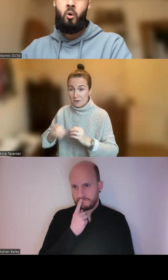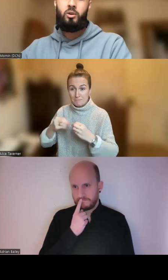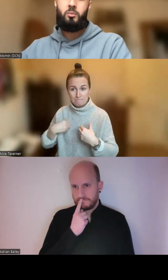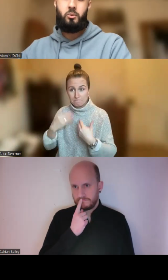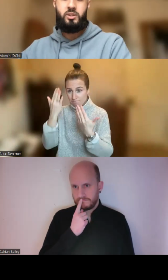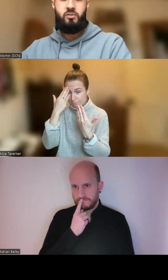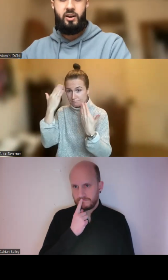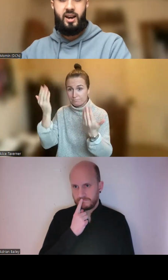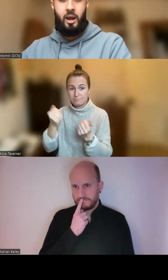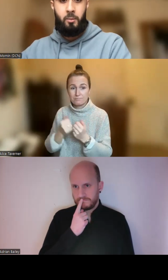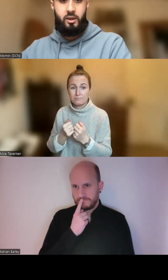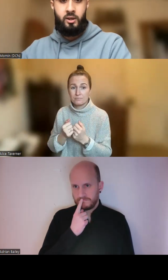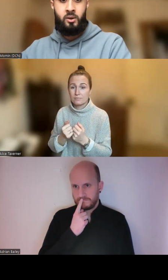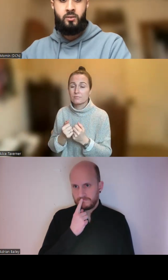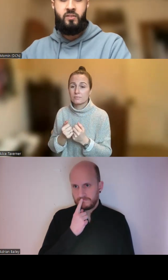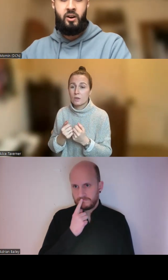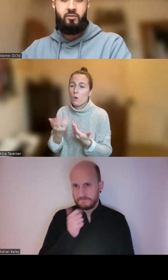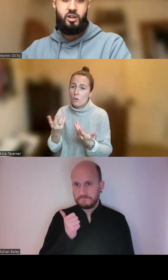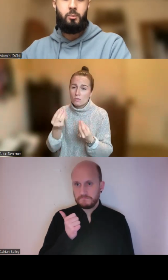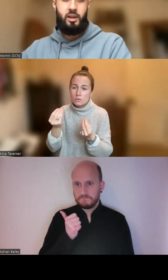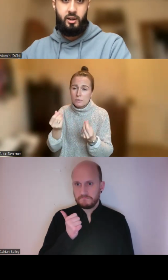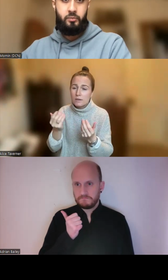or something which is very dynamic and very visually appealing.